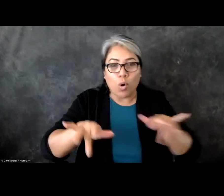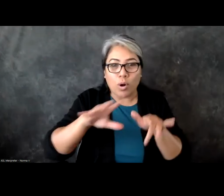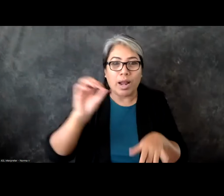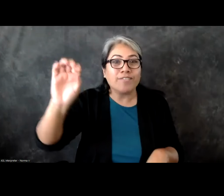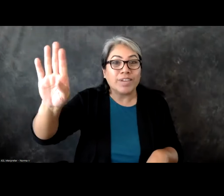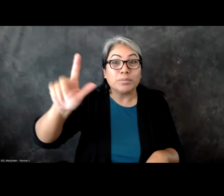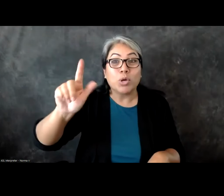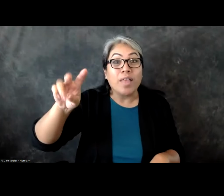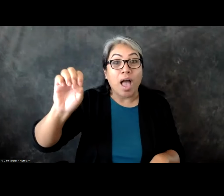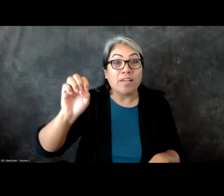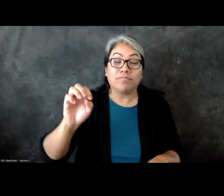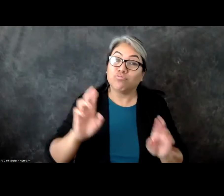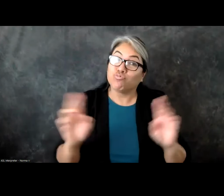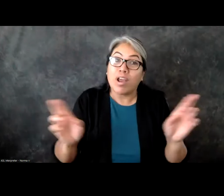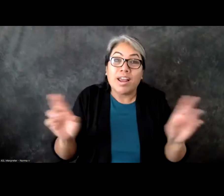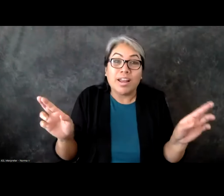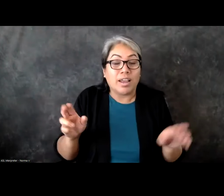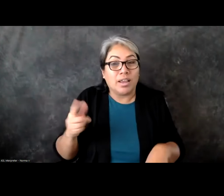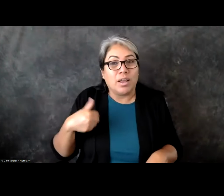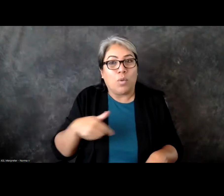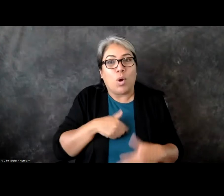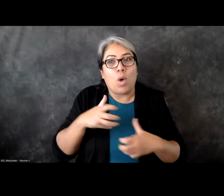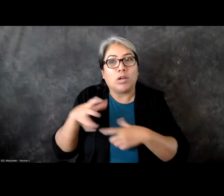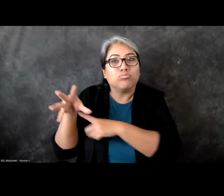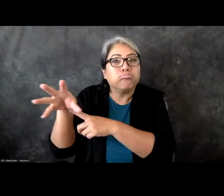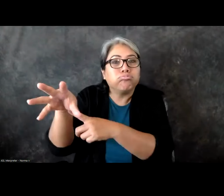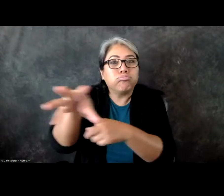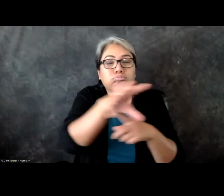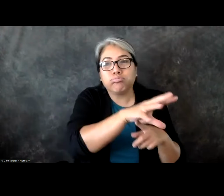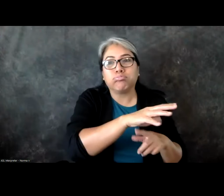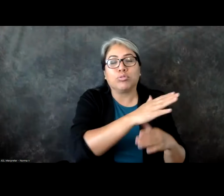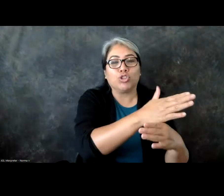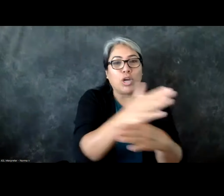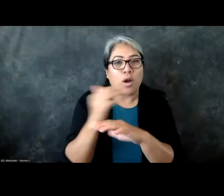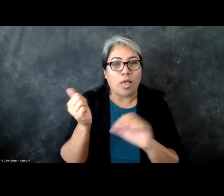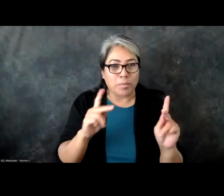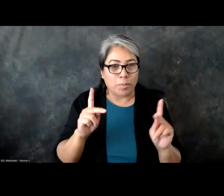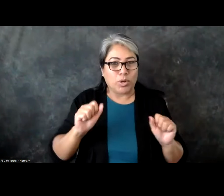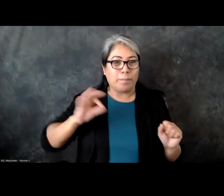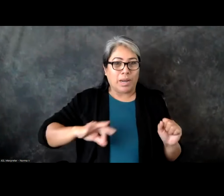can see, we're recording this. And this is on Facebook live.